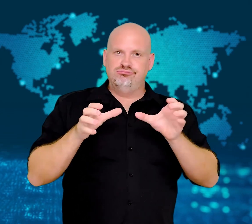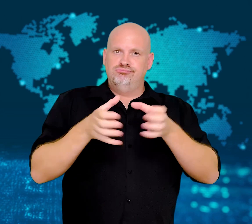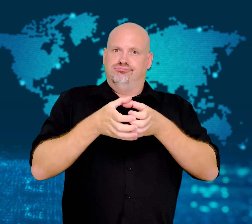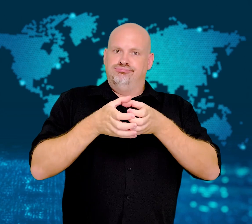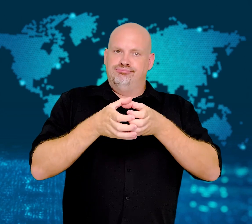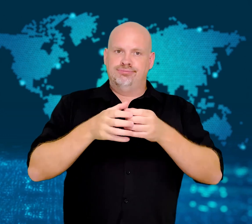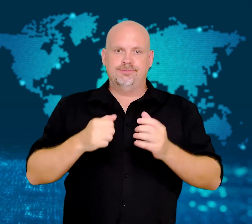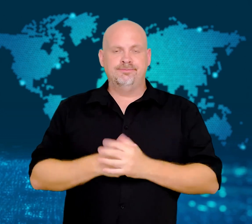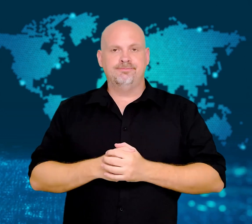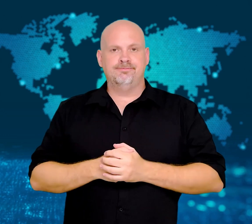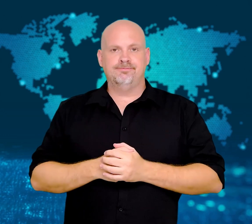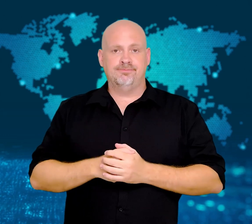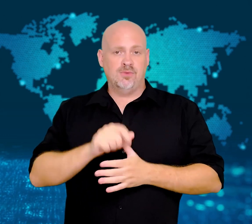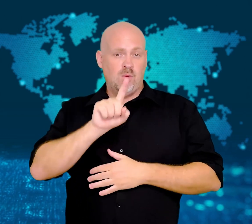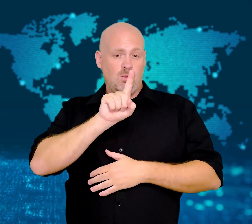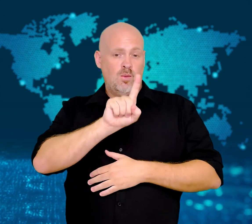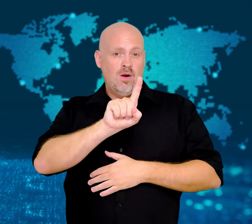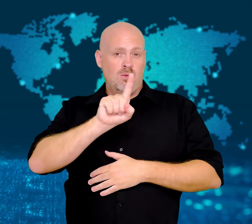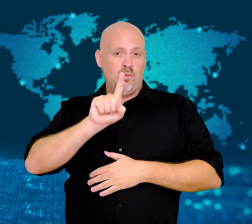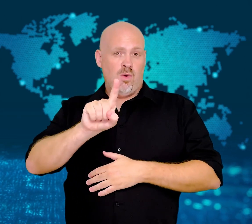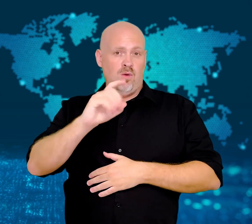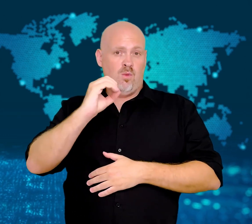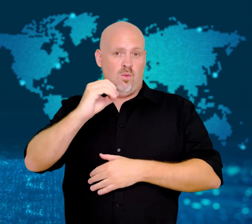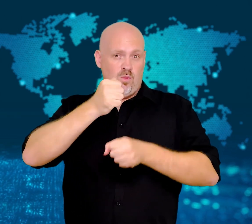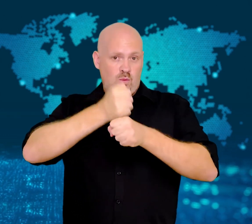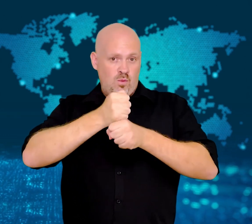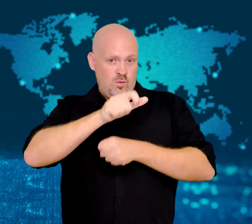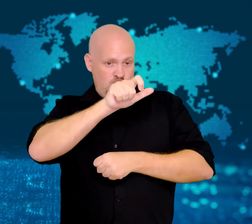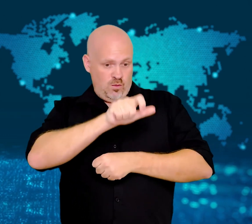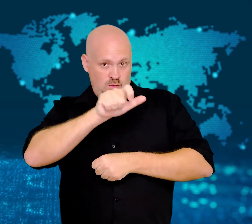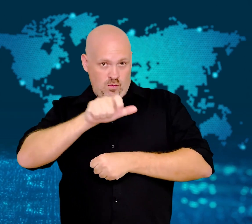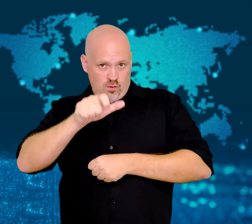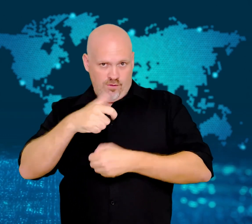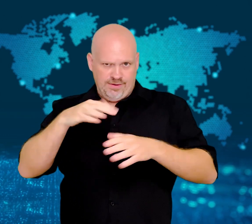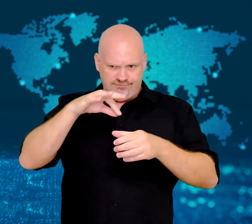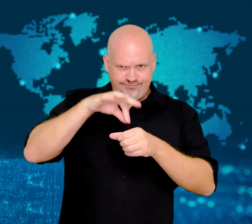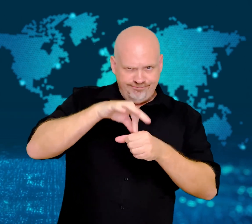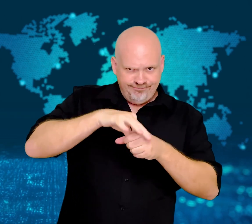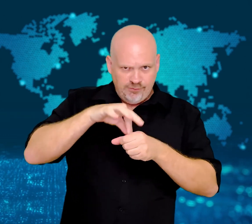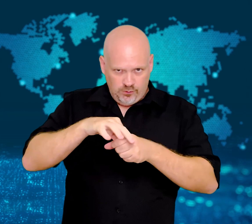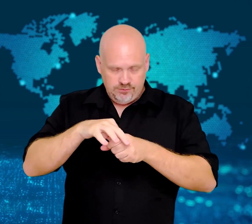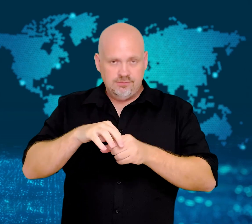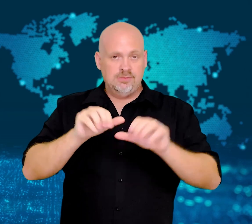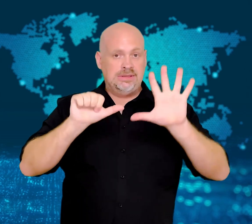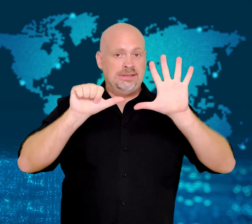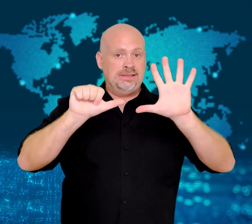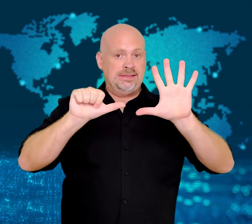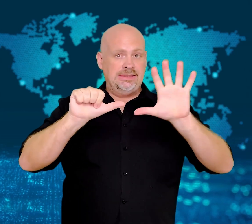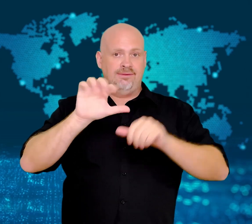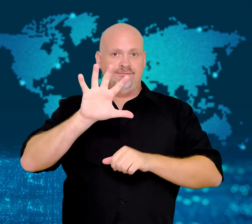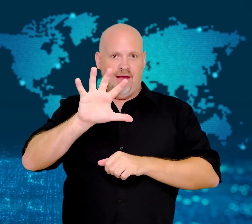Out of 110 employees, 65 voted yes, 33 voted no,